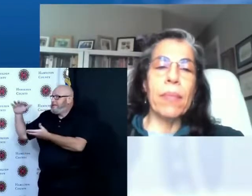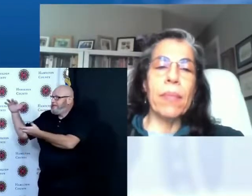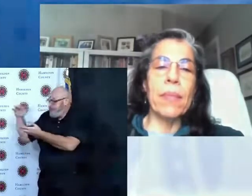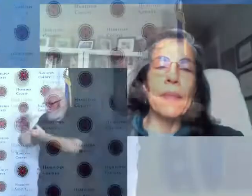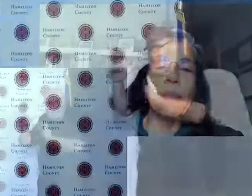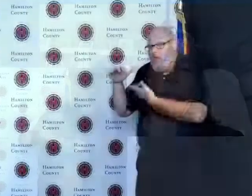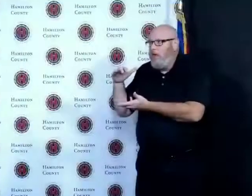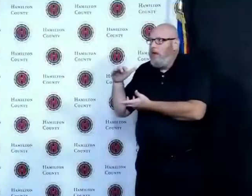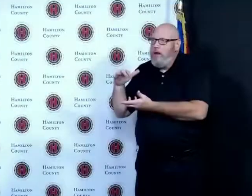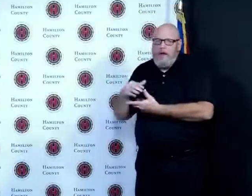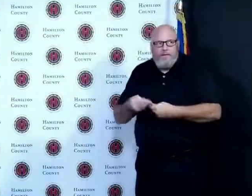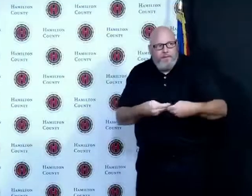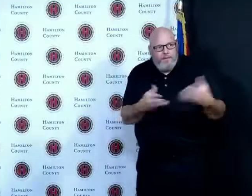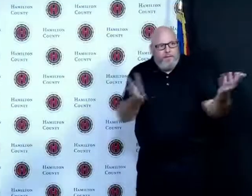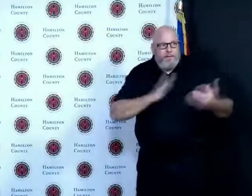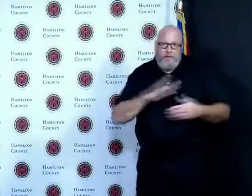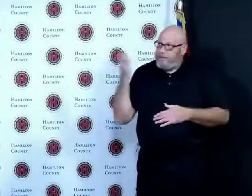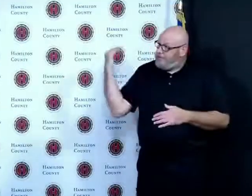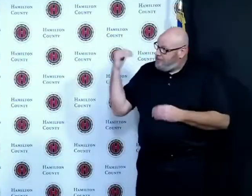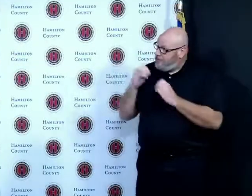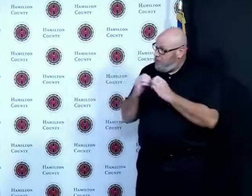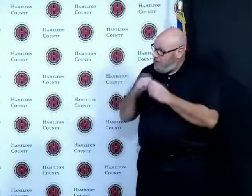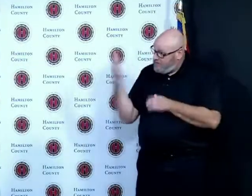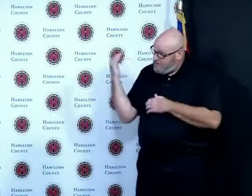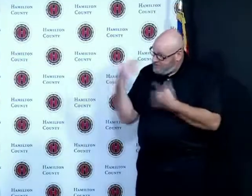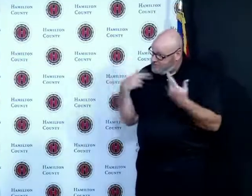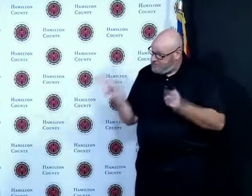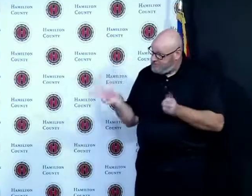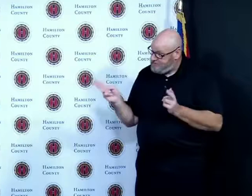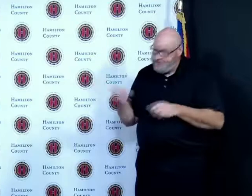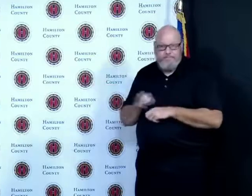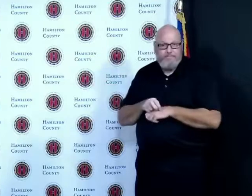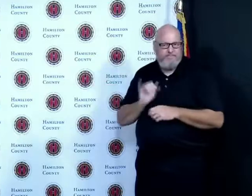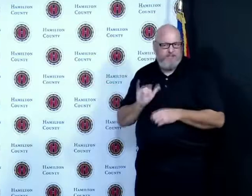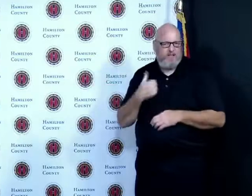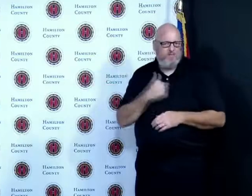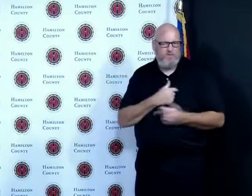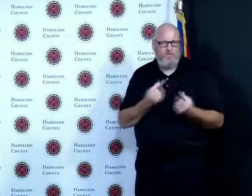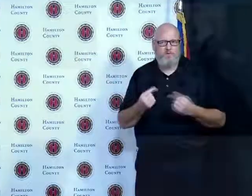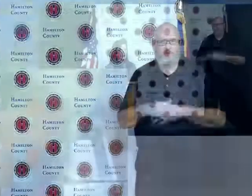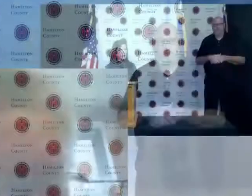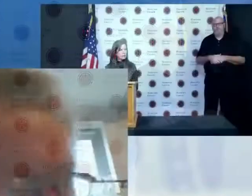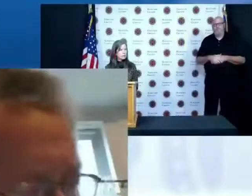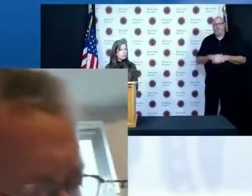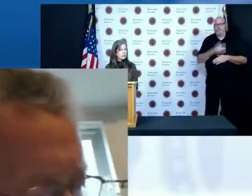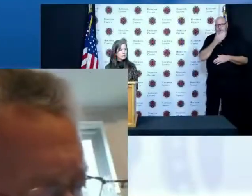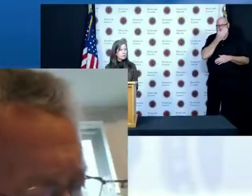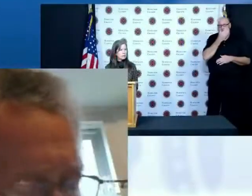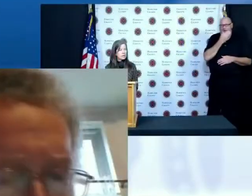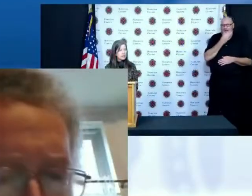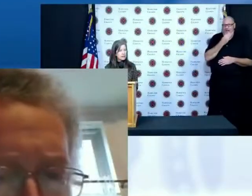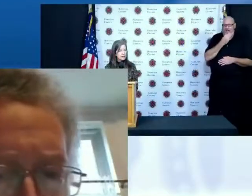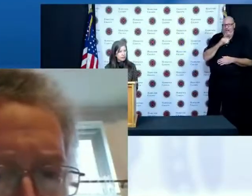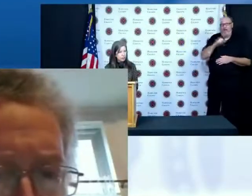you we've got one last question from John London with News 5. Denise for you and Greg what would